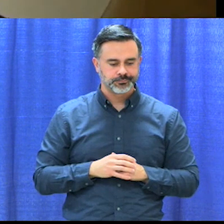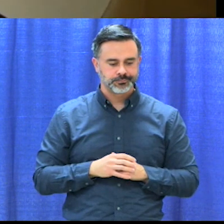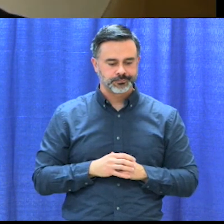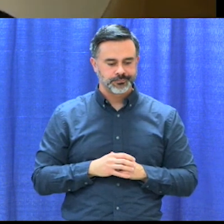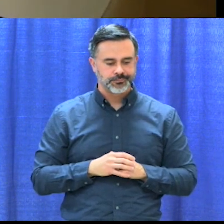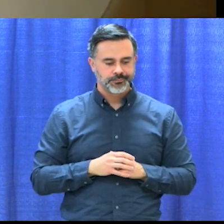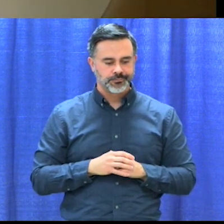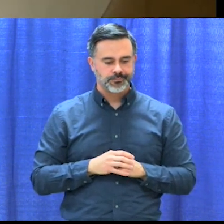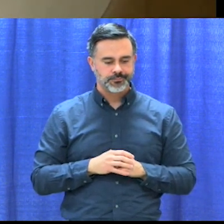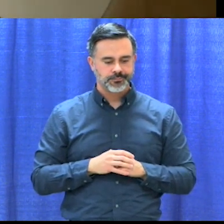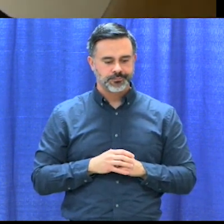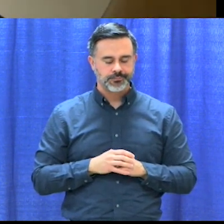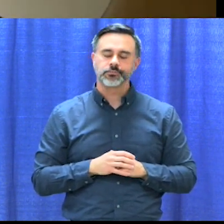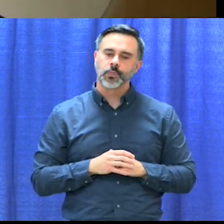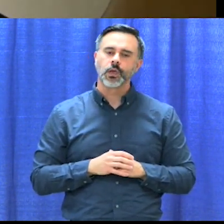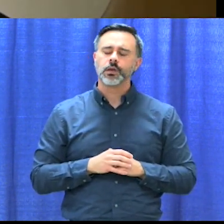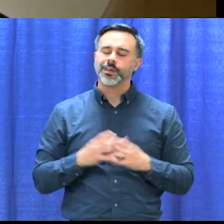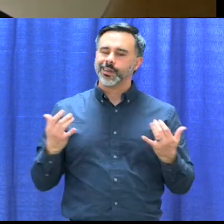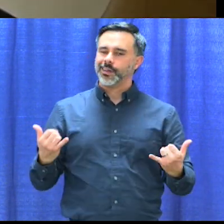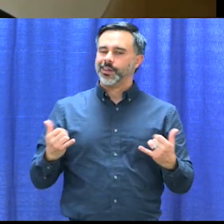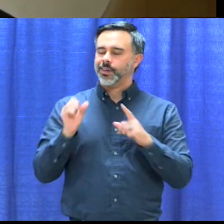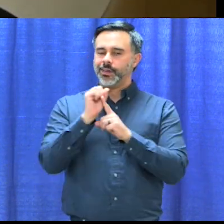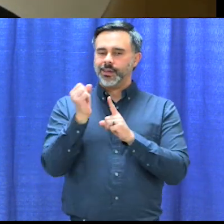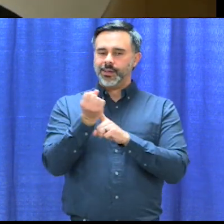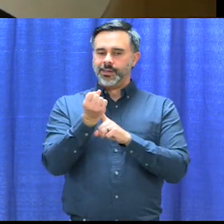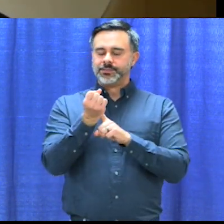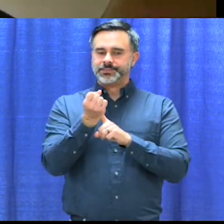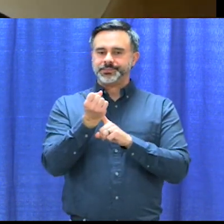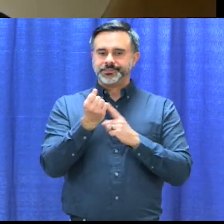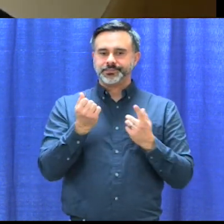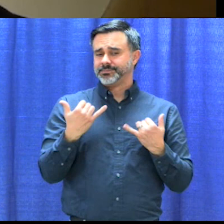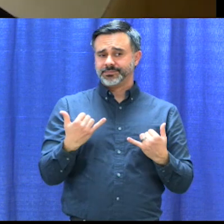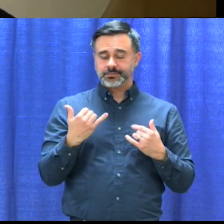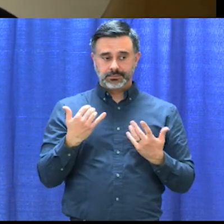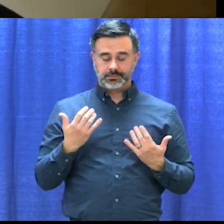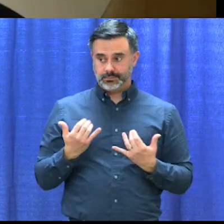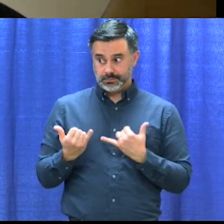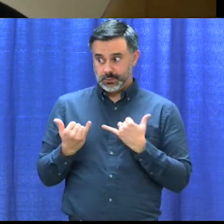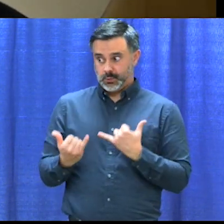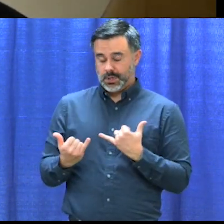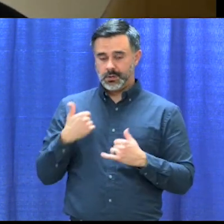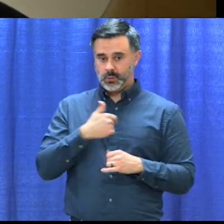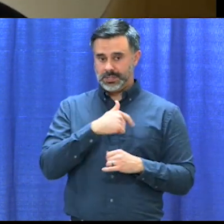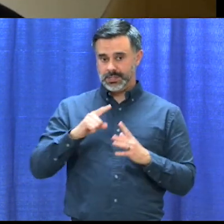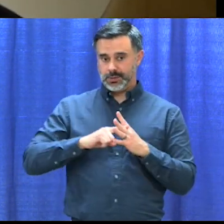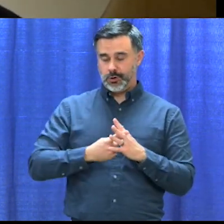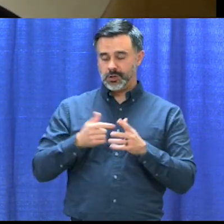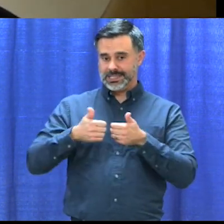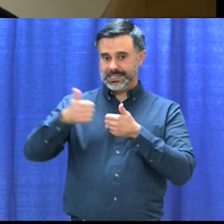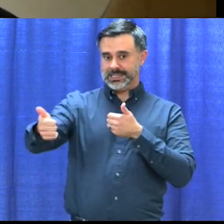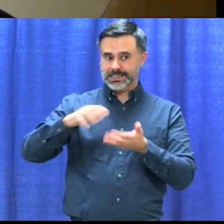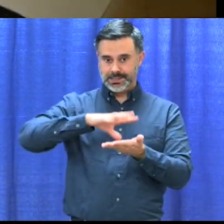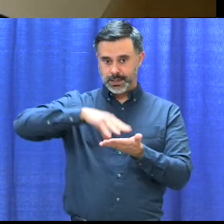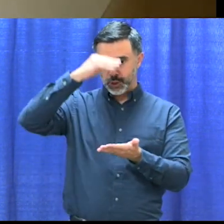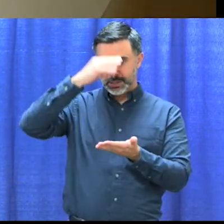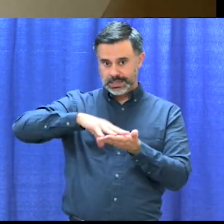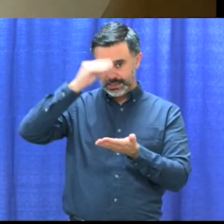So we are in a situation right now where we are today we started our in a distance-learning